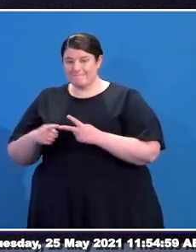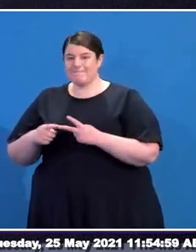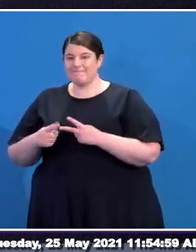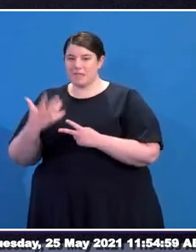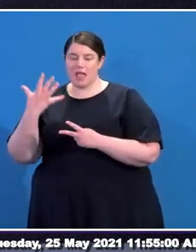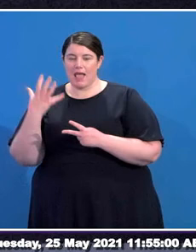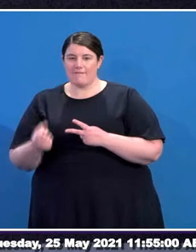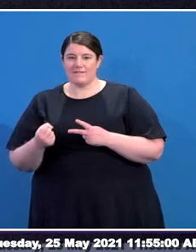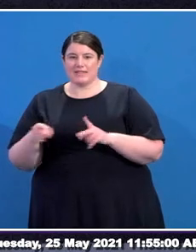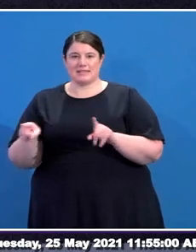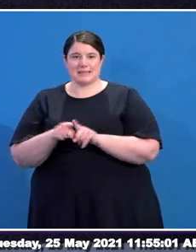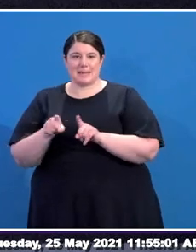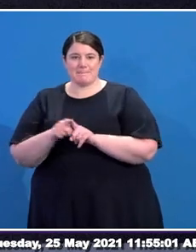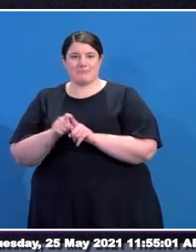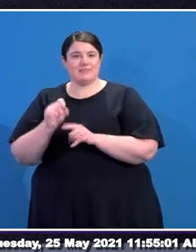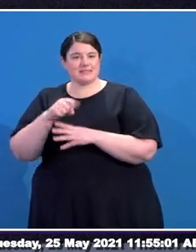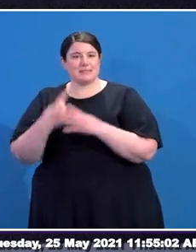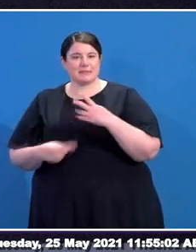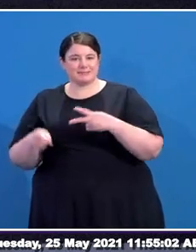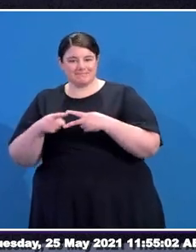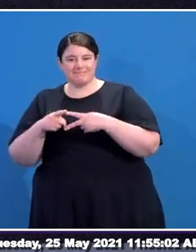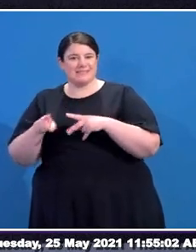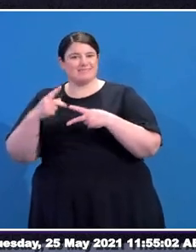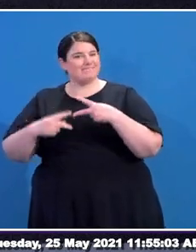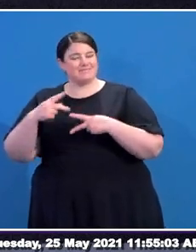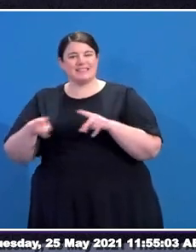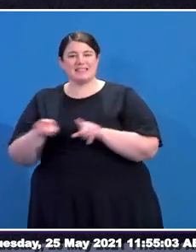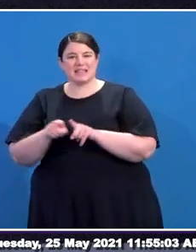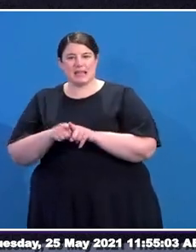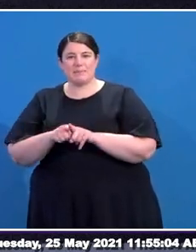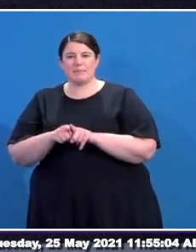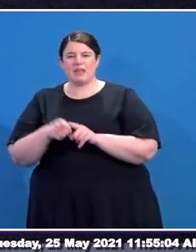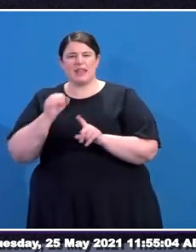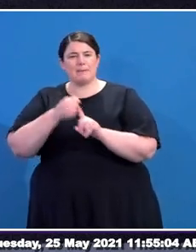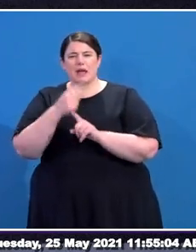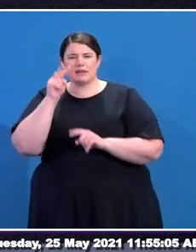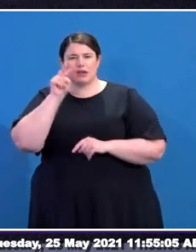that she had the same condition that had, as far as blindness is concerned.